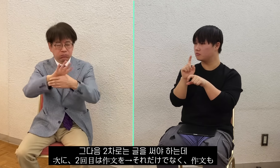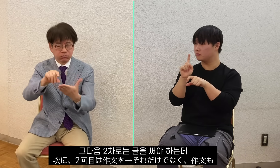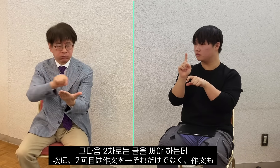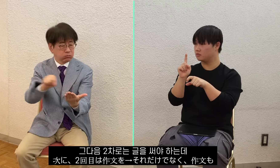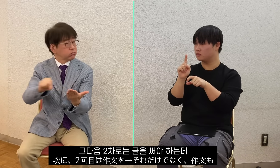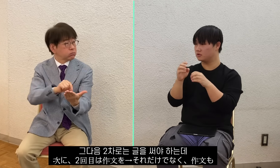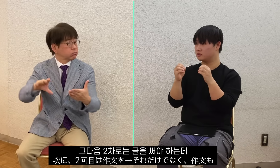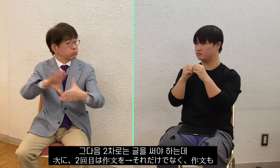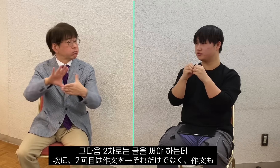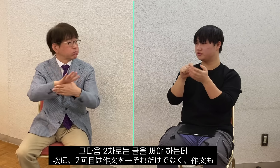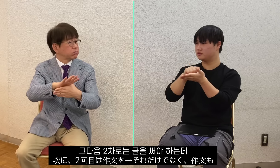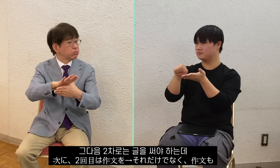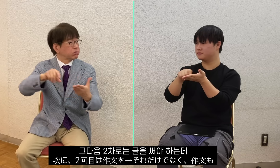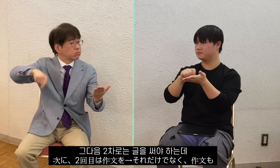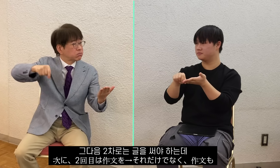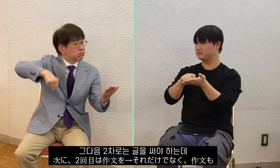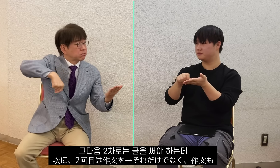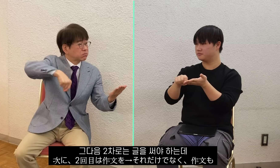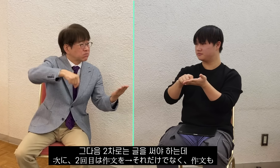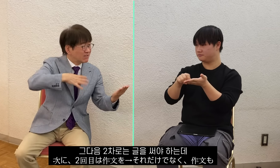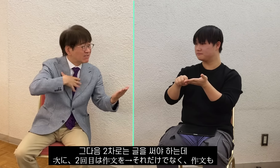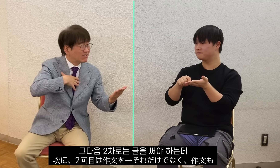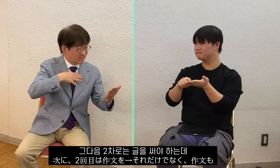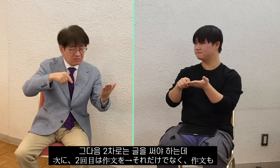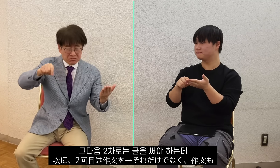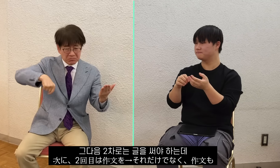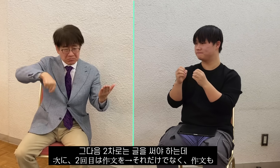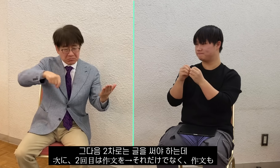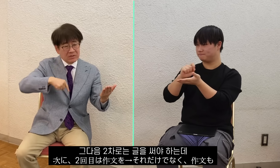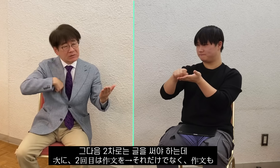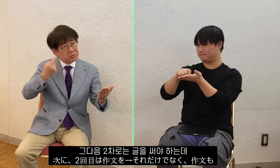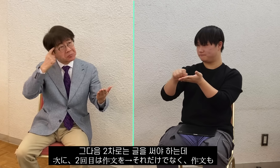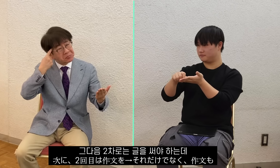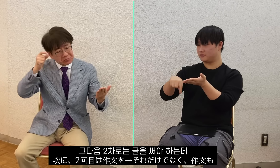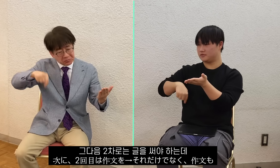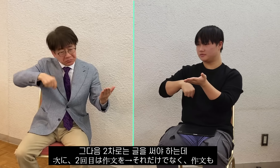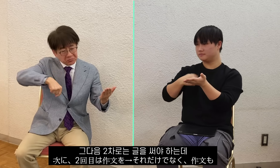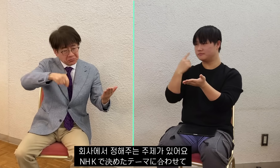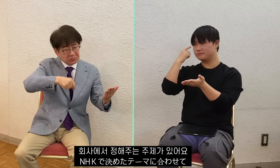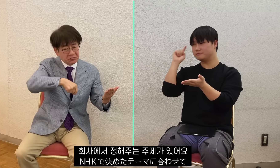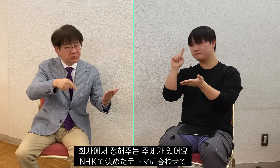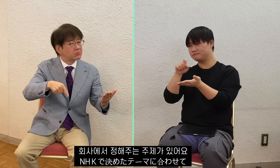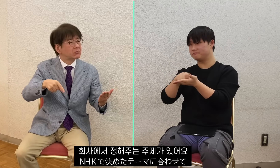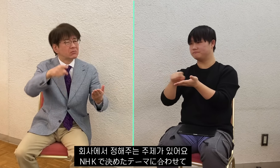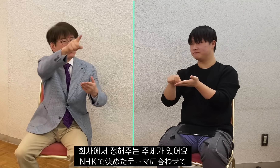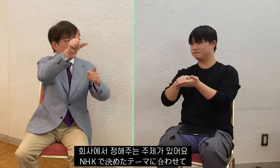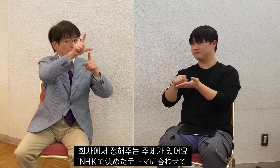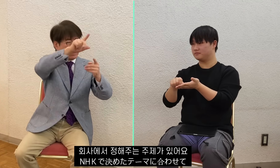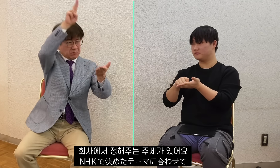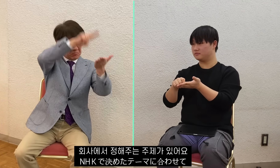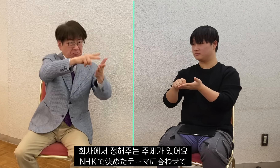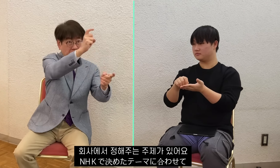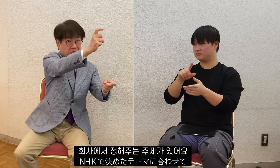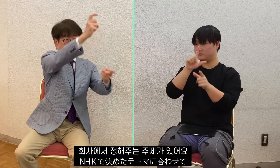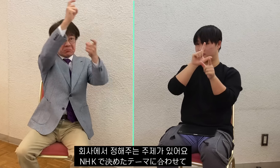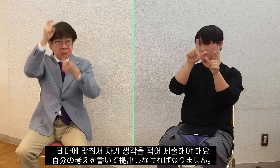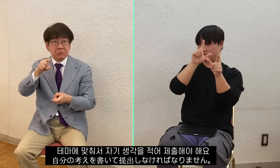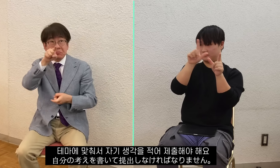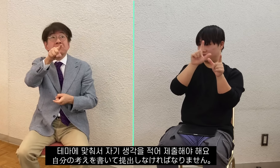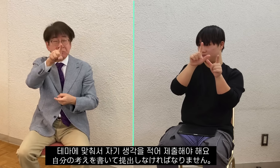The second step is to write an article, and there is a topic set by the company.